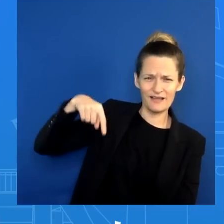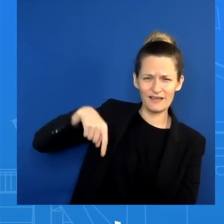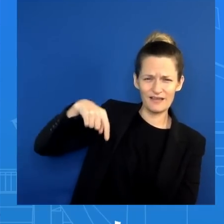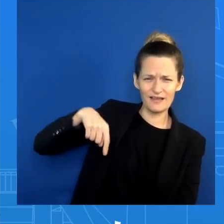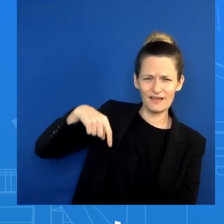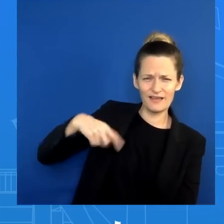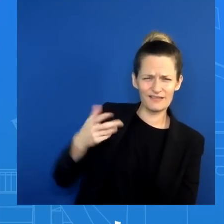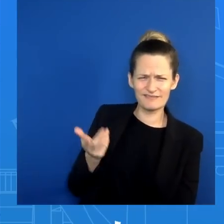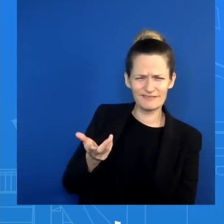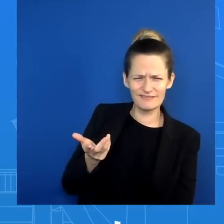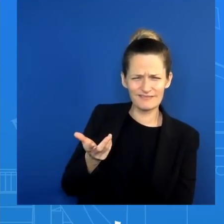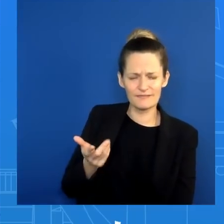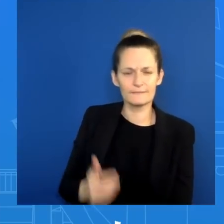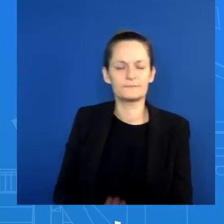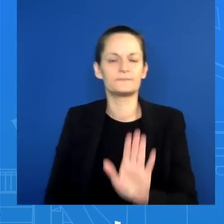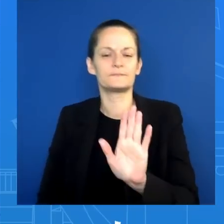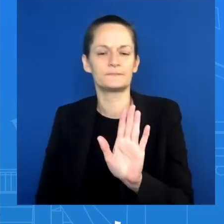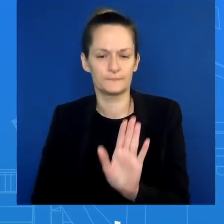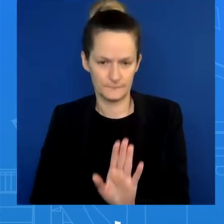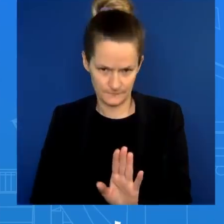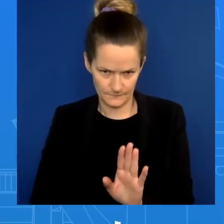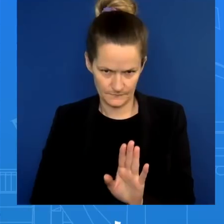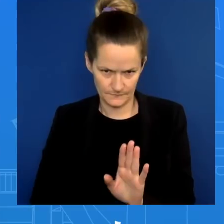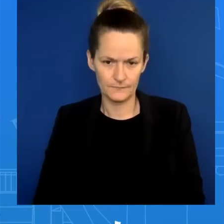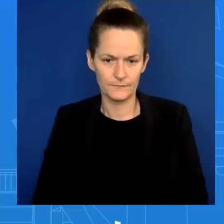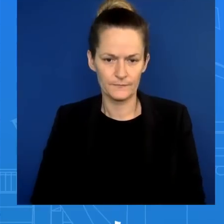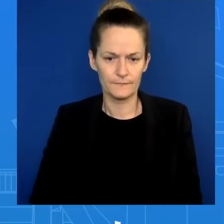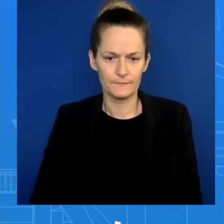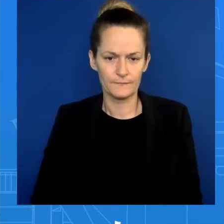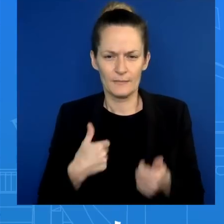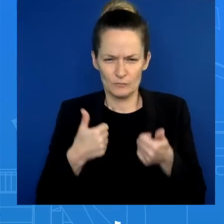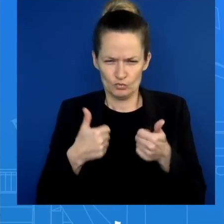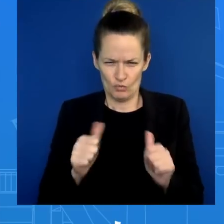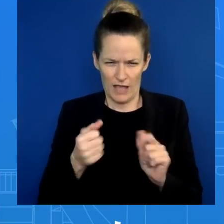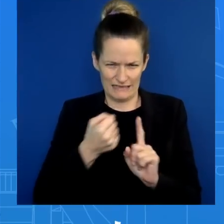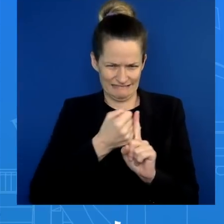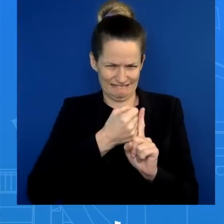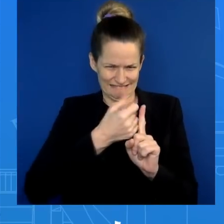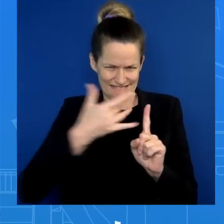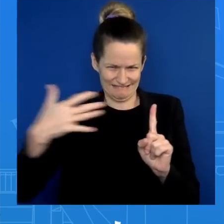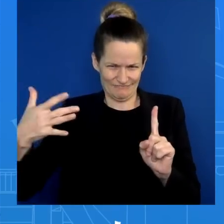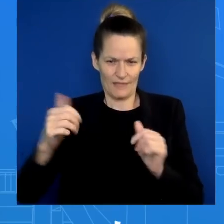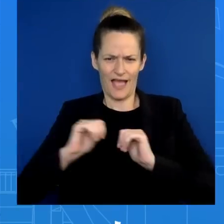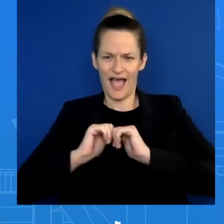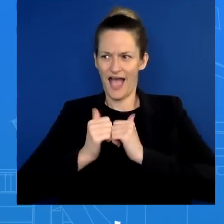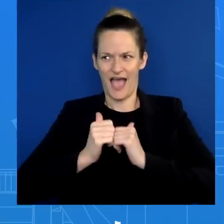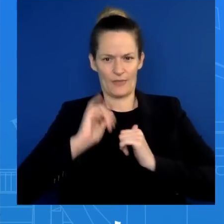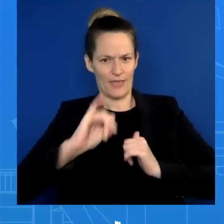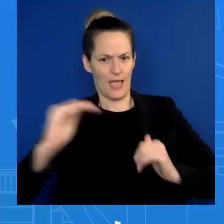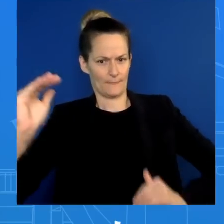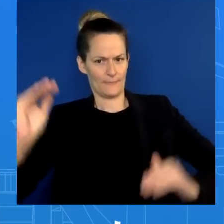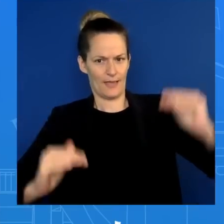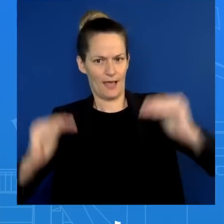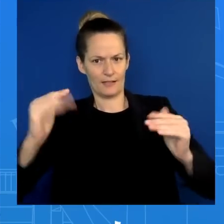and also once this process with the student loan is also done. So there is there is a there is a process here.